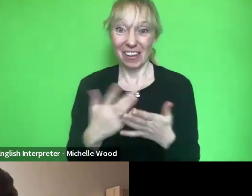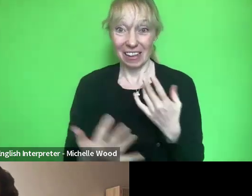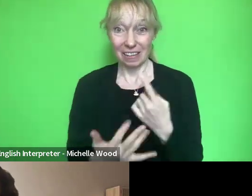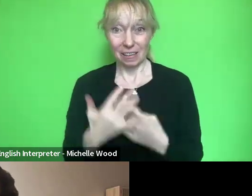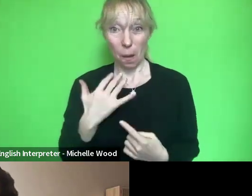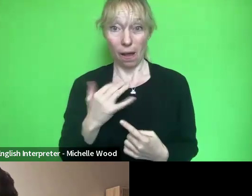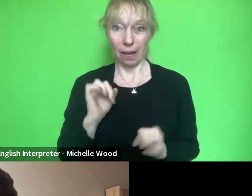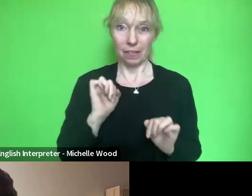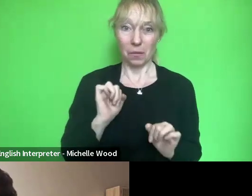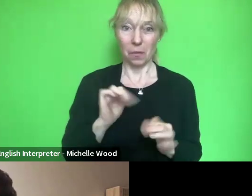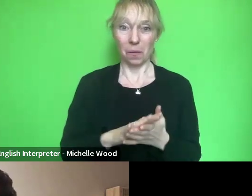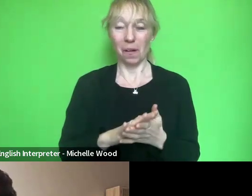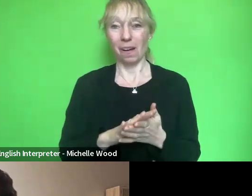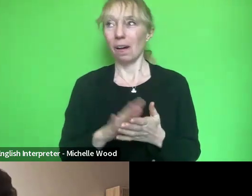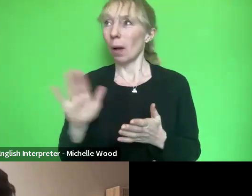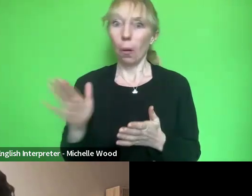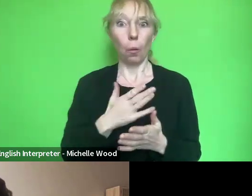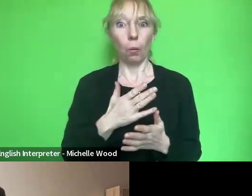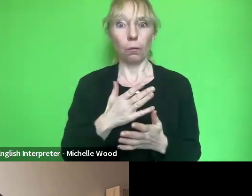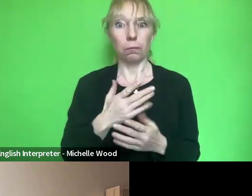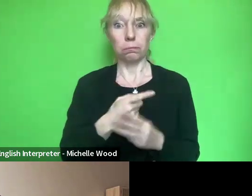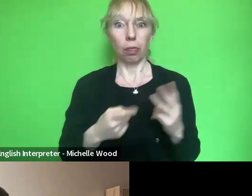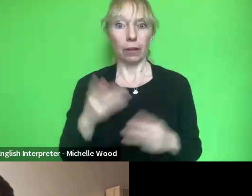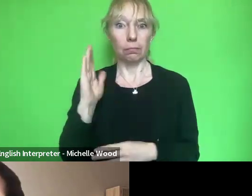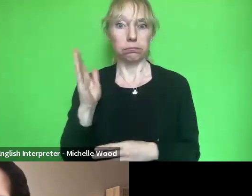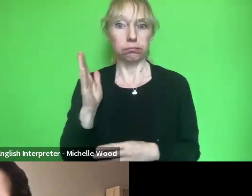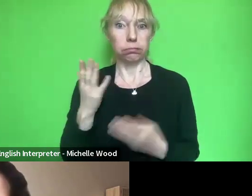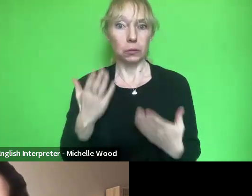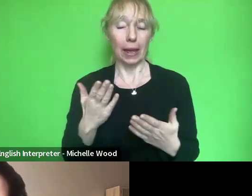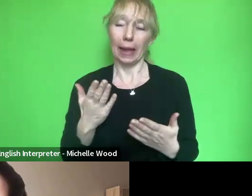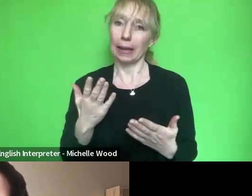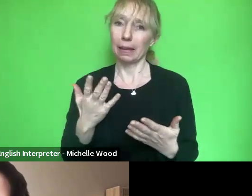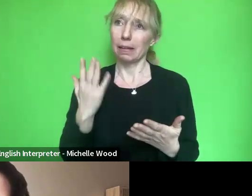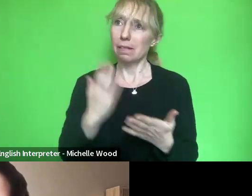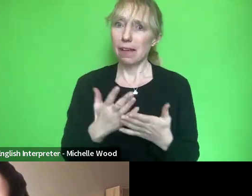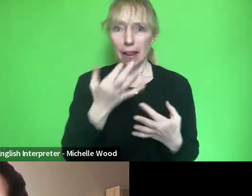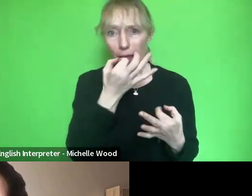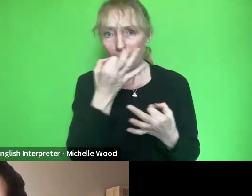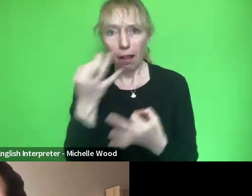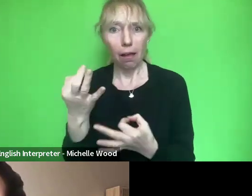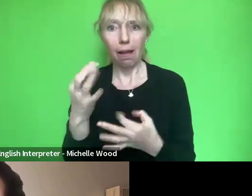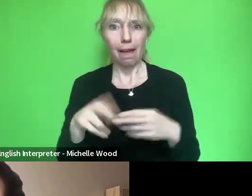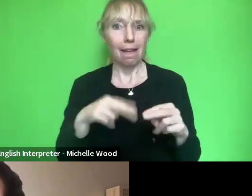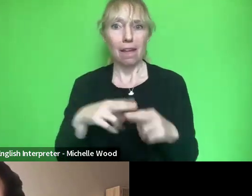and all of our speakers have shared today. It's I think it's really interesting whether you wanna go into EDI or not. I think it's just so